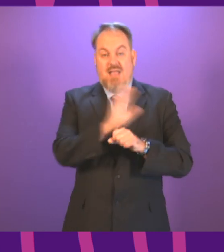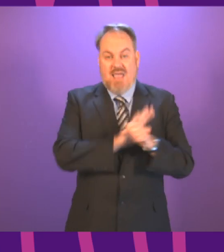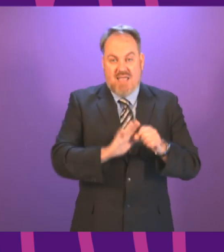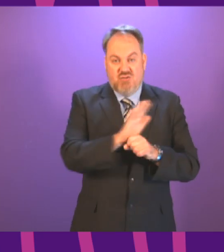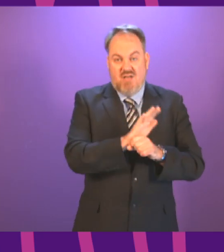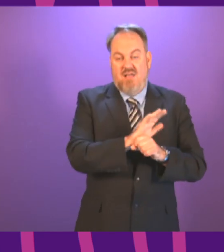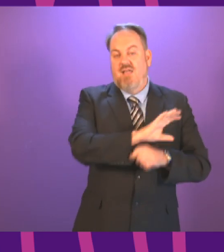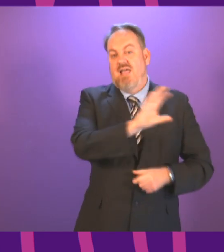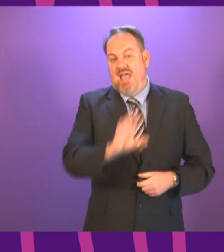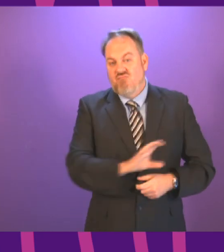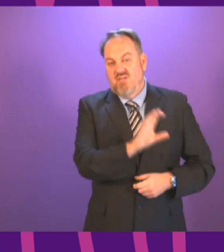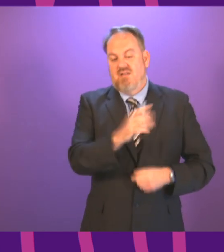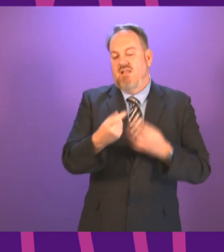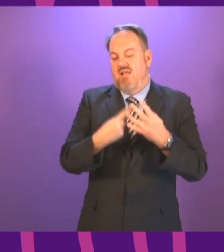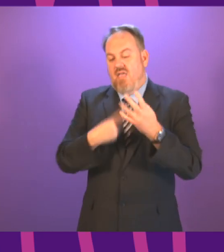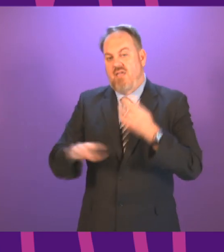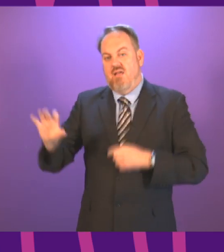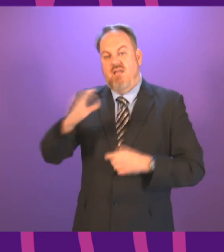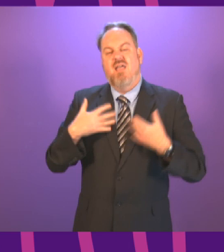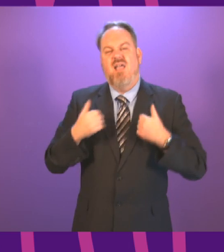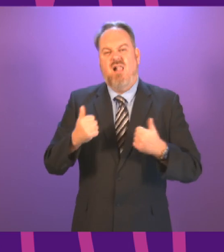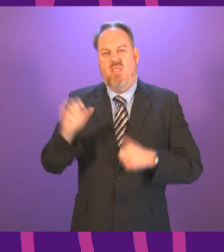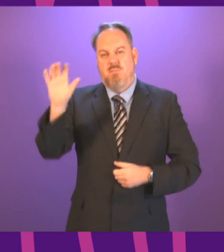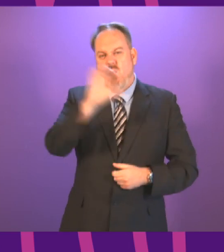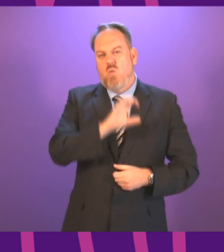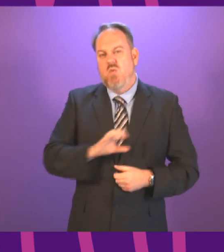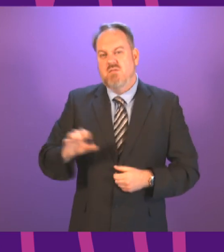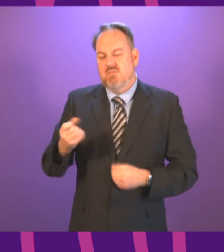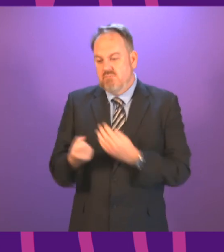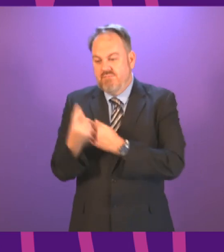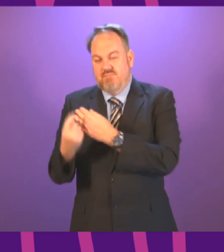Ayrshire and Arran. The remaining cases are spread across the other mainland health board areas.